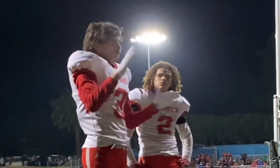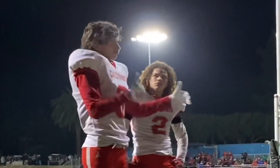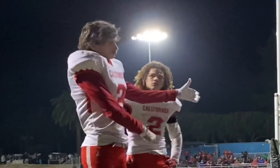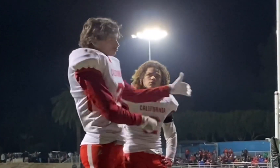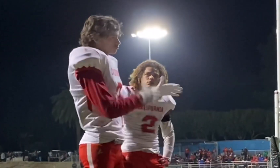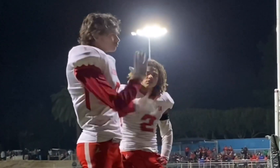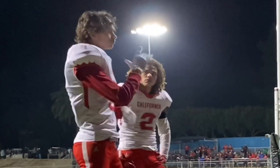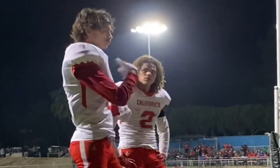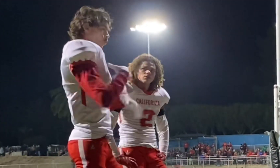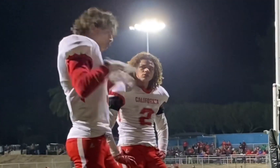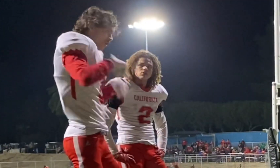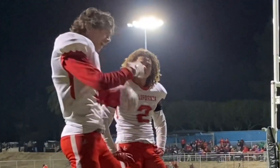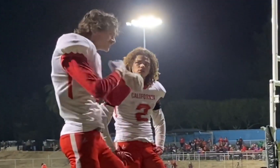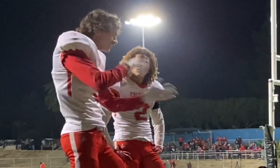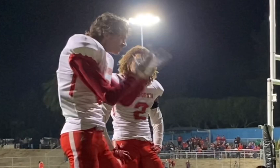to defeat them! moreover, do not forget; we are about to OWN this ISLAND!!